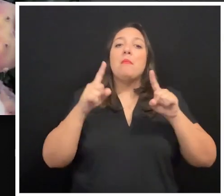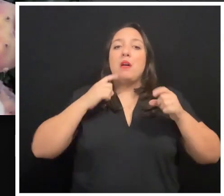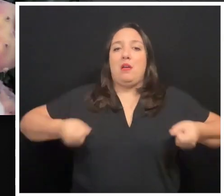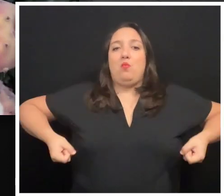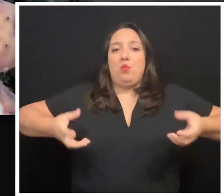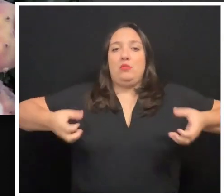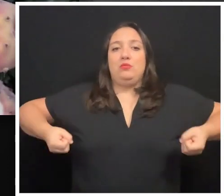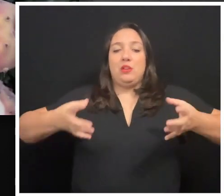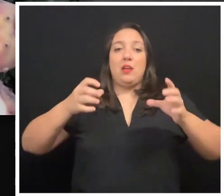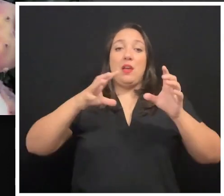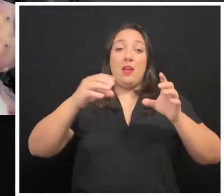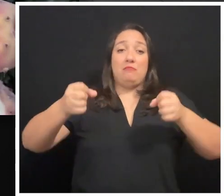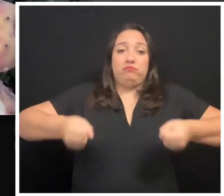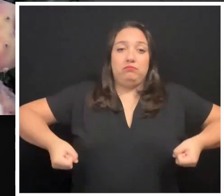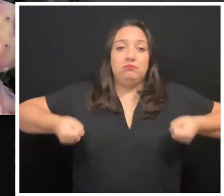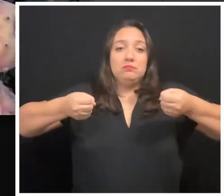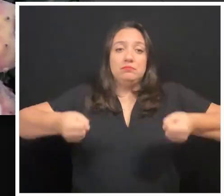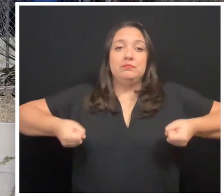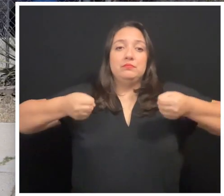and crutch user since I was five years old.